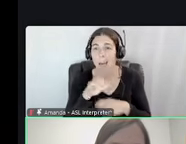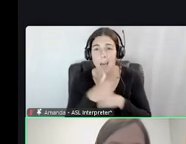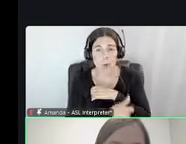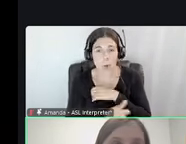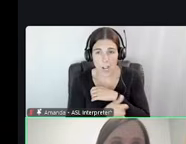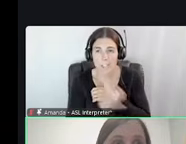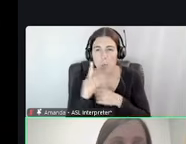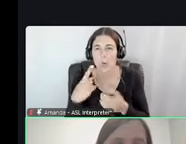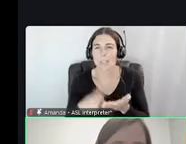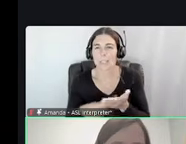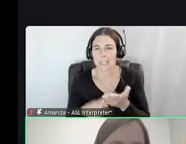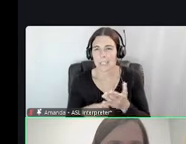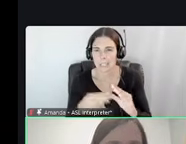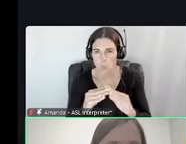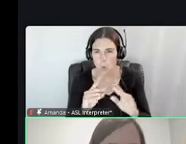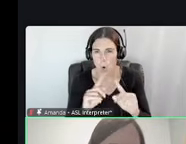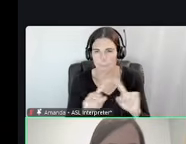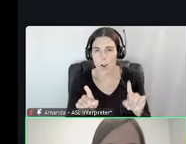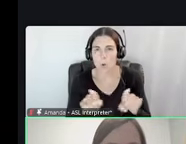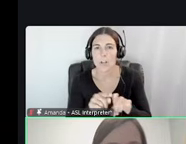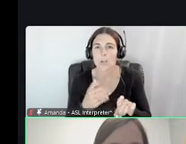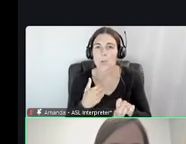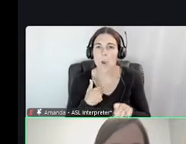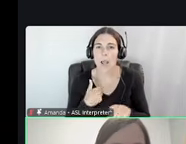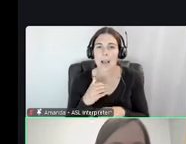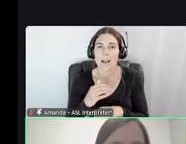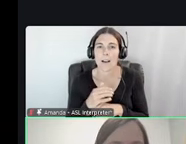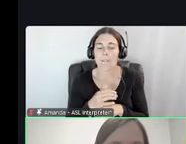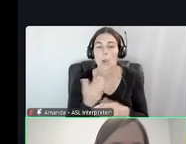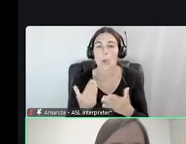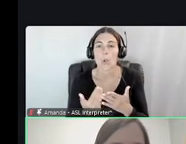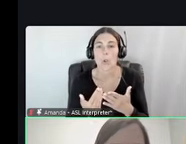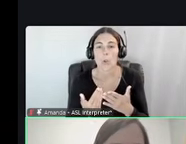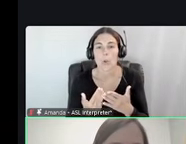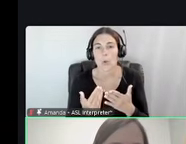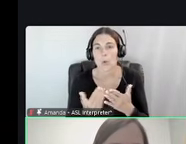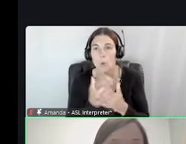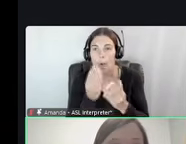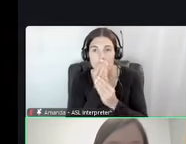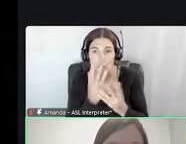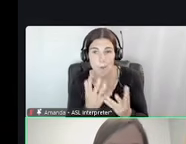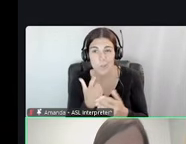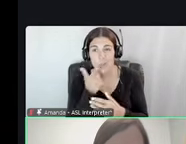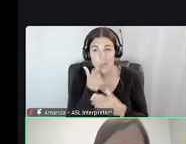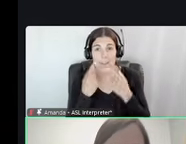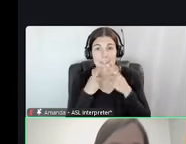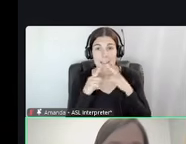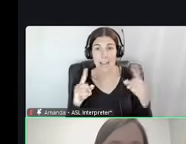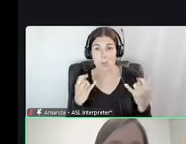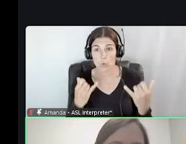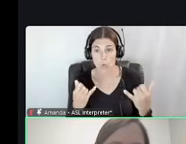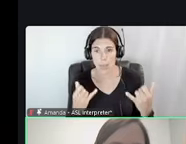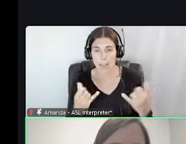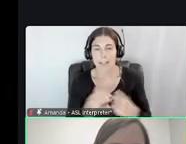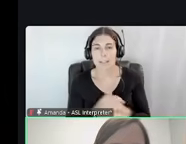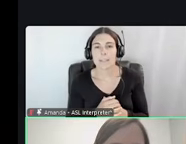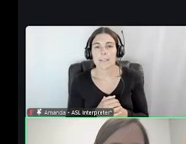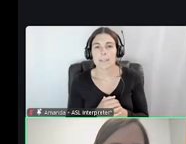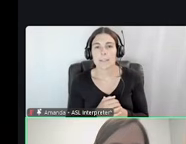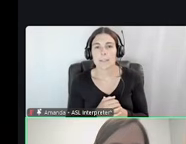more, but we also have late breaking news. Uh this was just announced today. Uh but we have launched